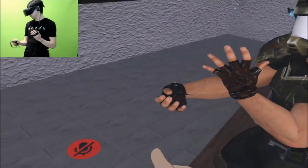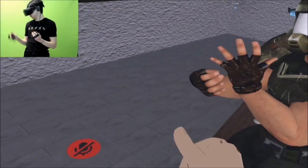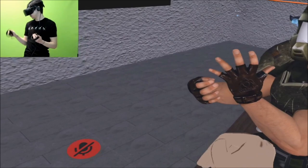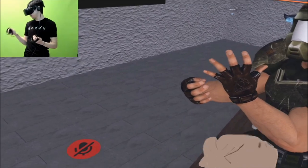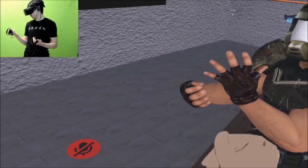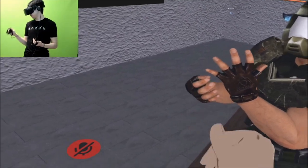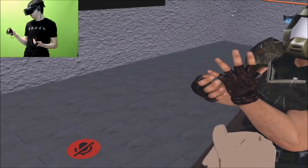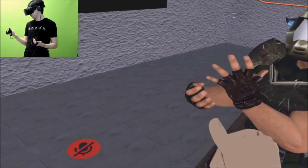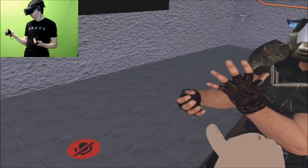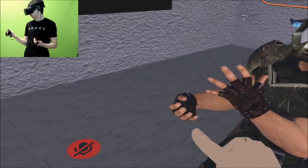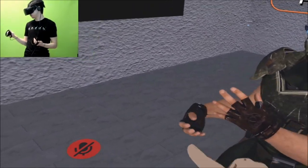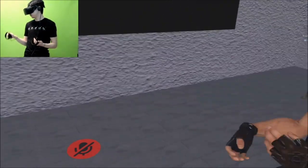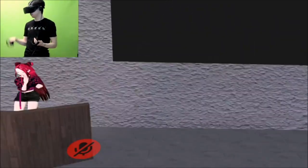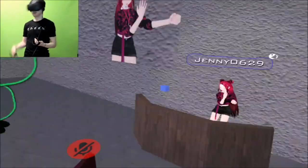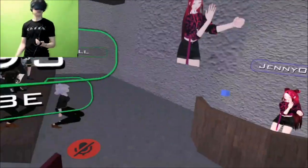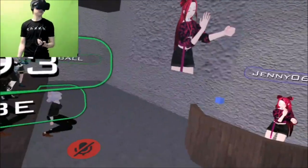Yes